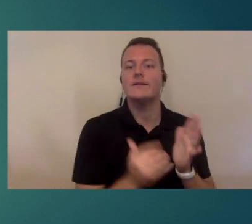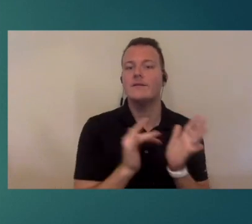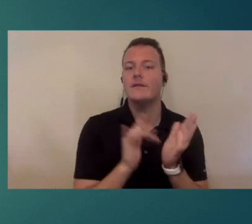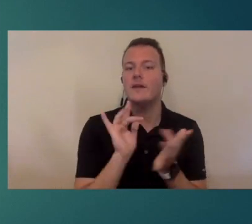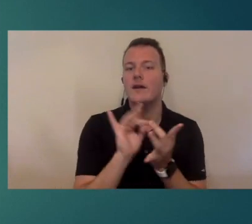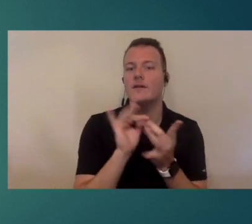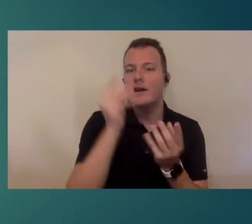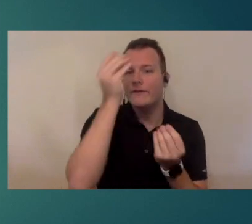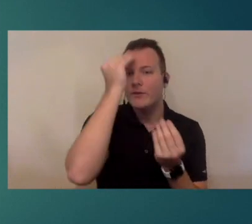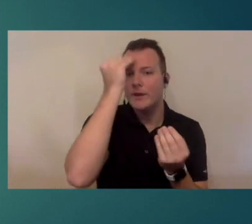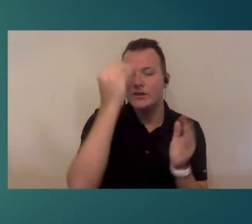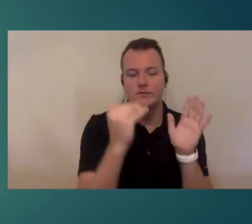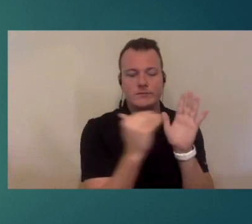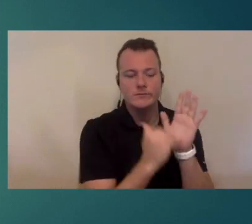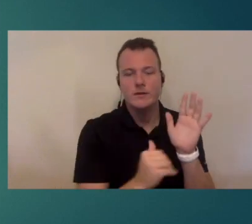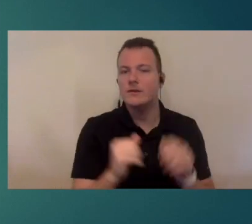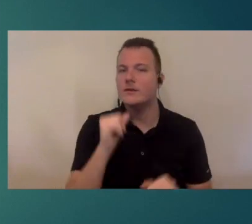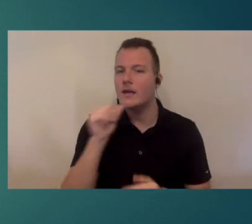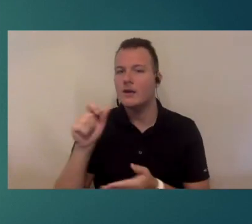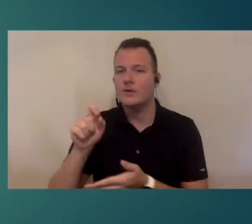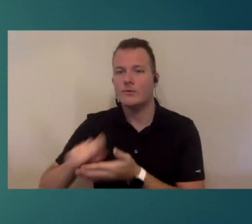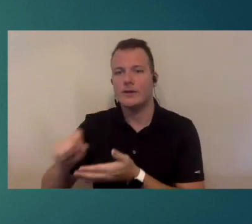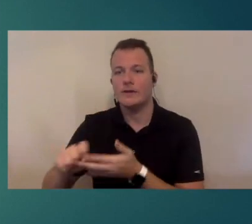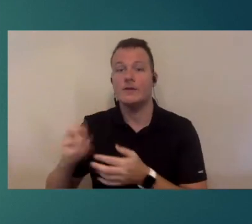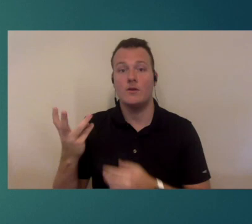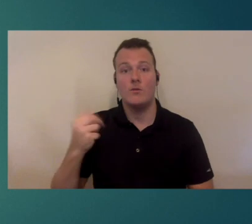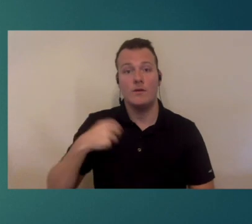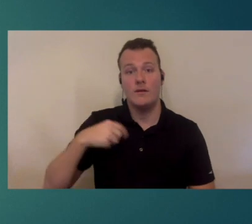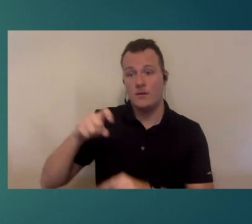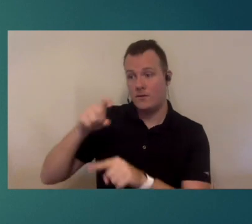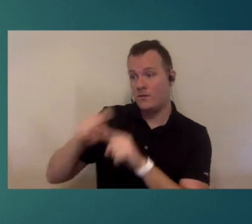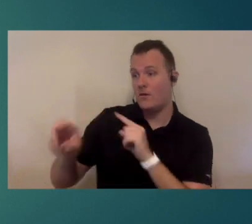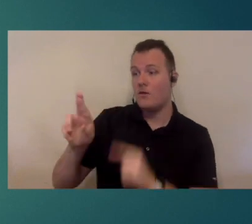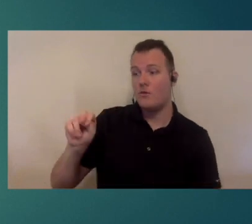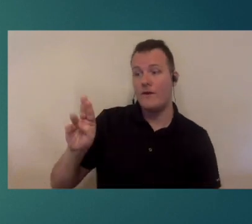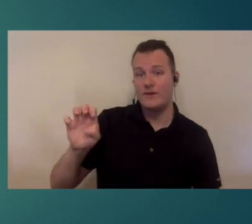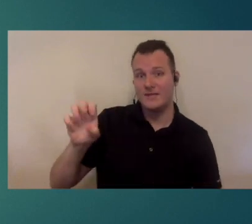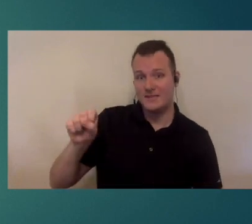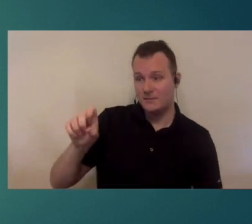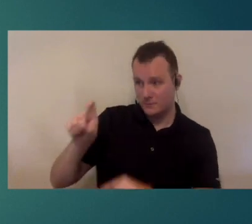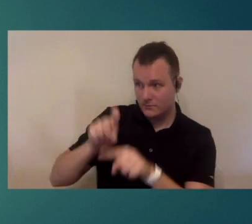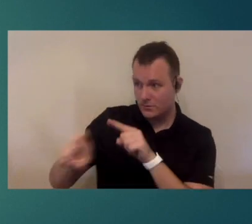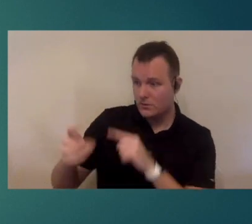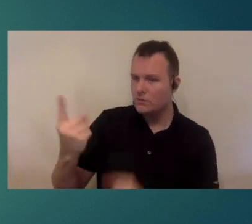information format, rather than a written one. And when I called the references, one